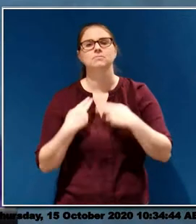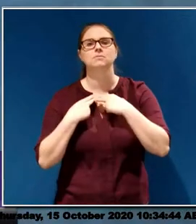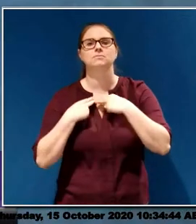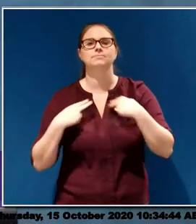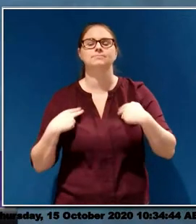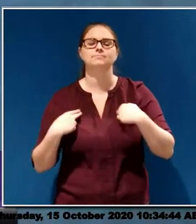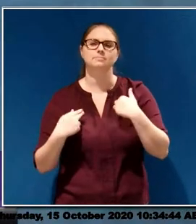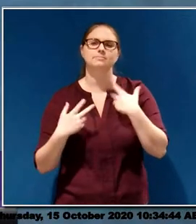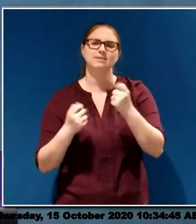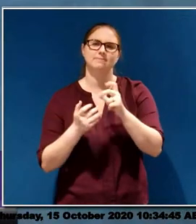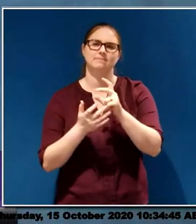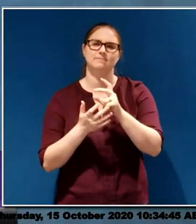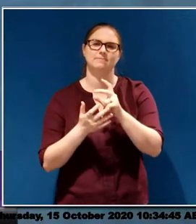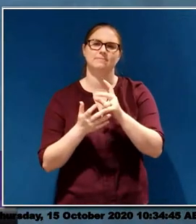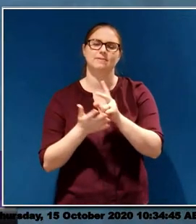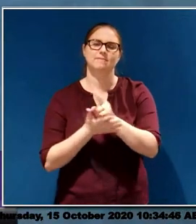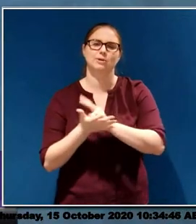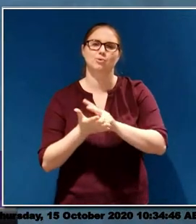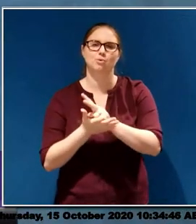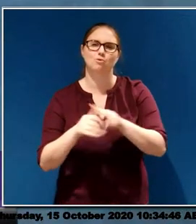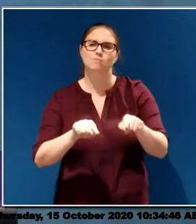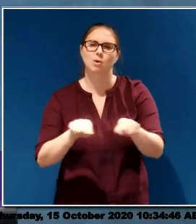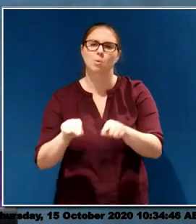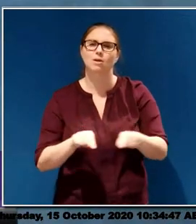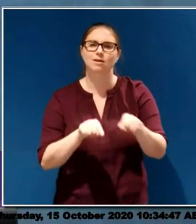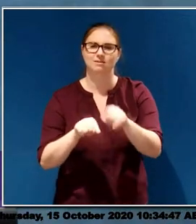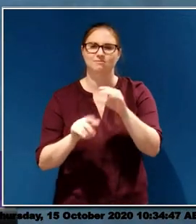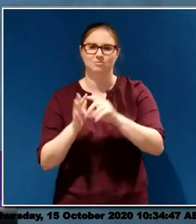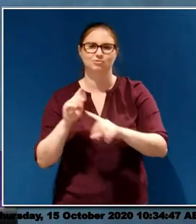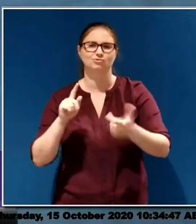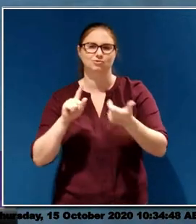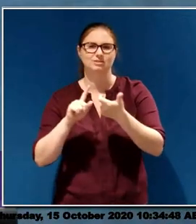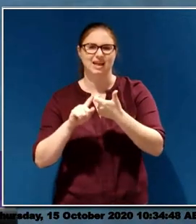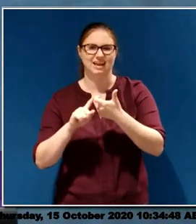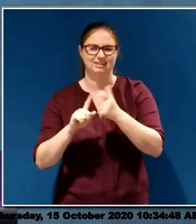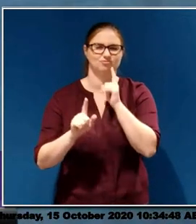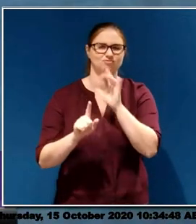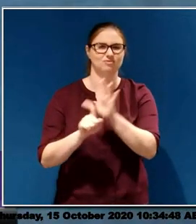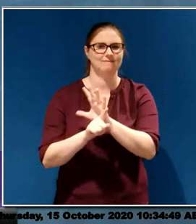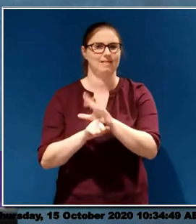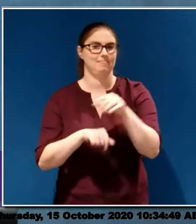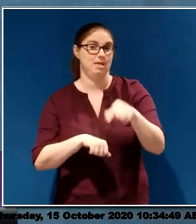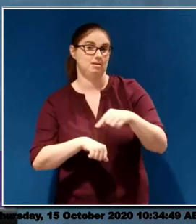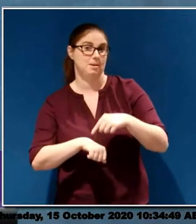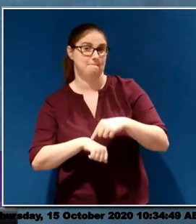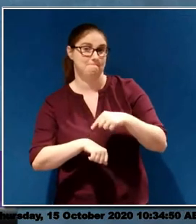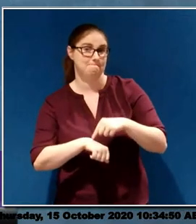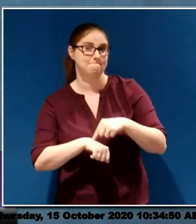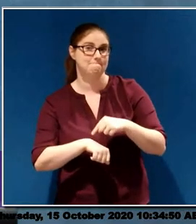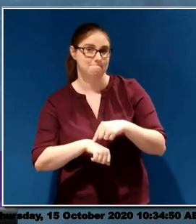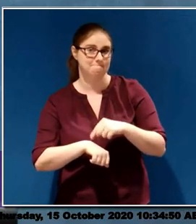That's at IND.0004.0002.0011.